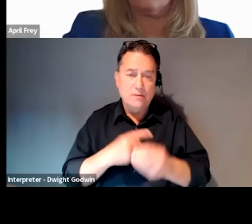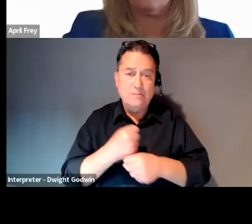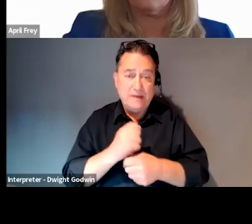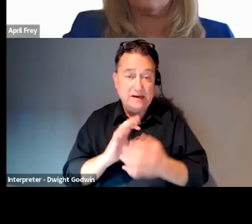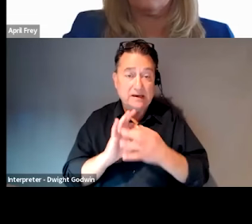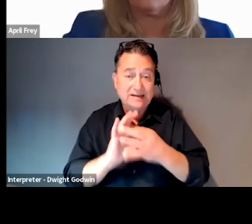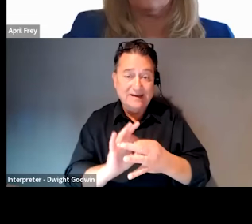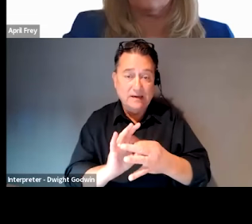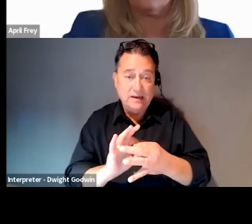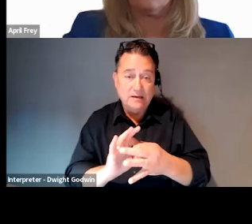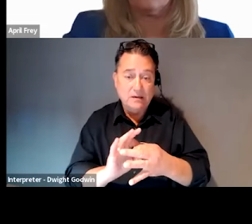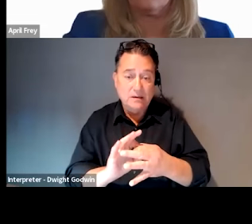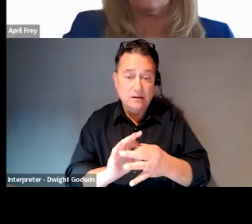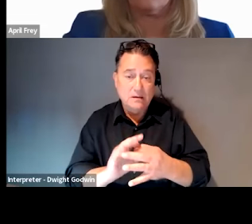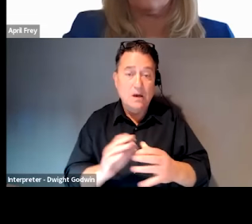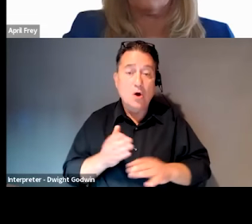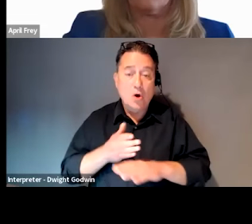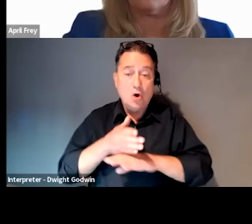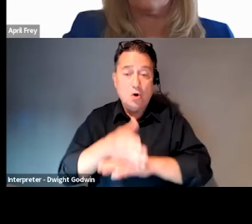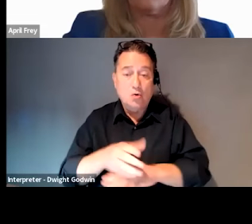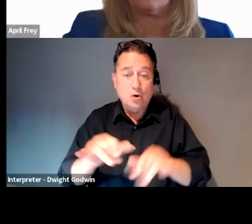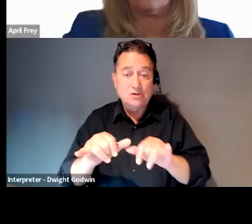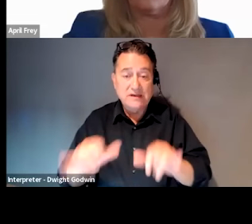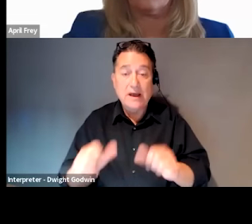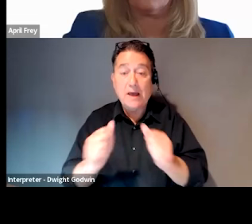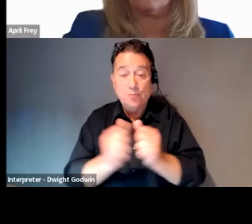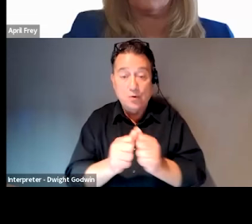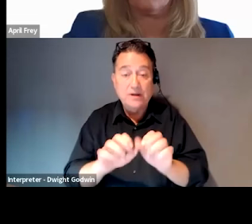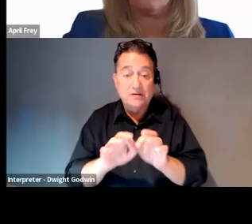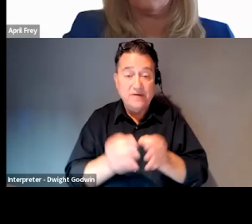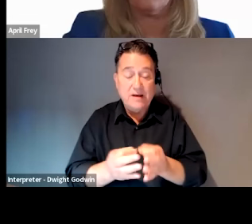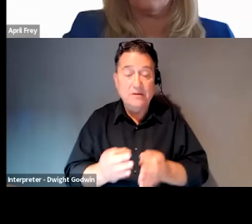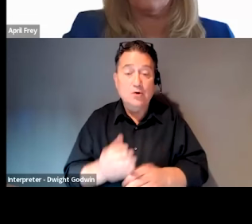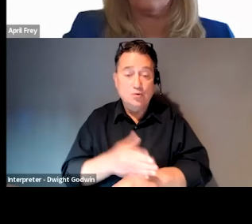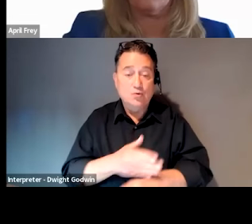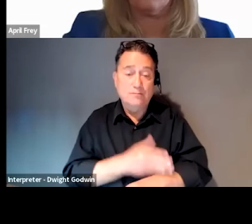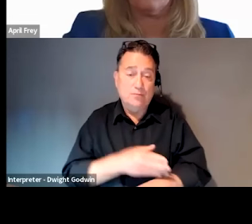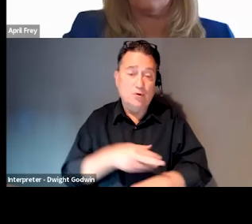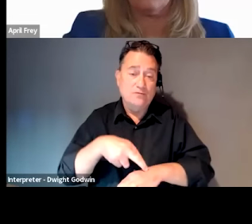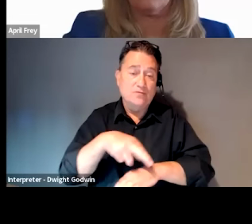both across systems and with families to improve your referral pathway to family treatment court.